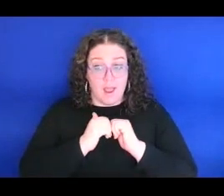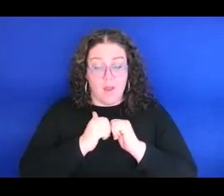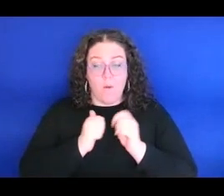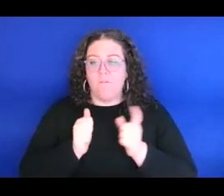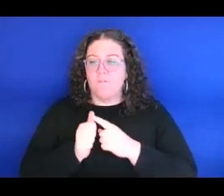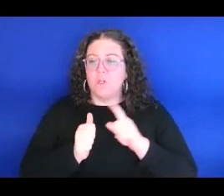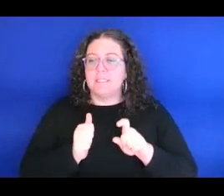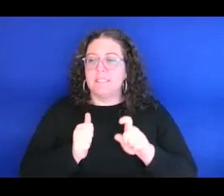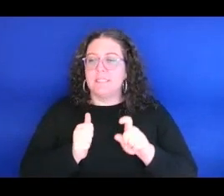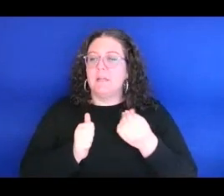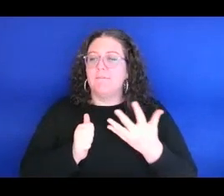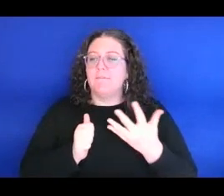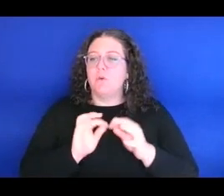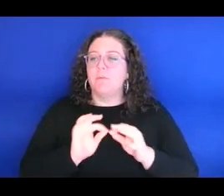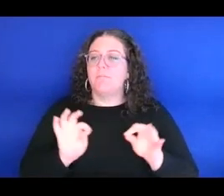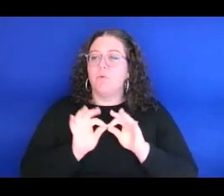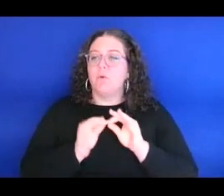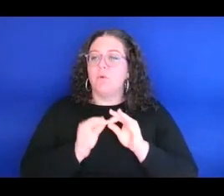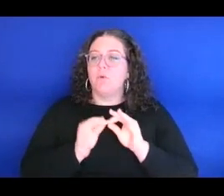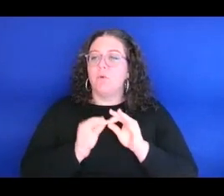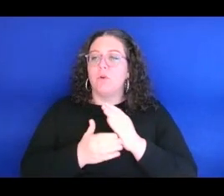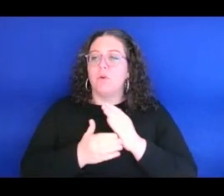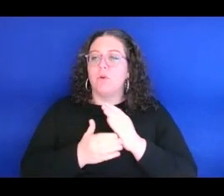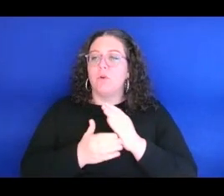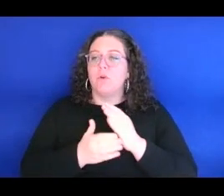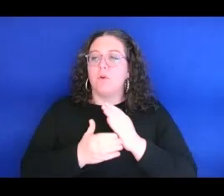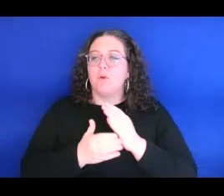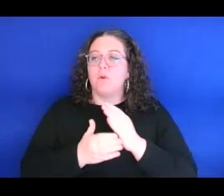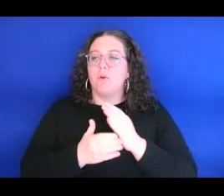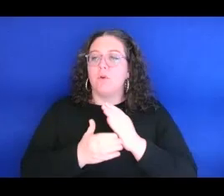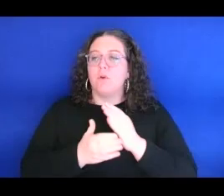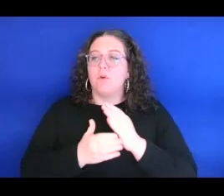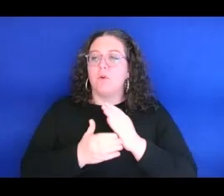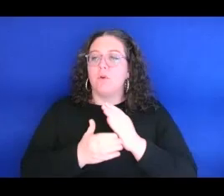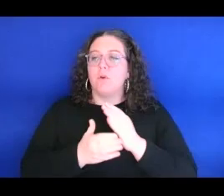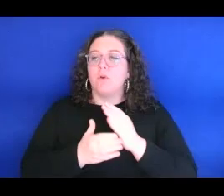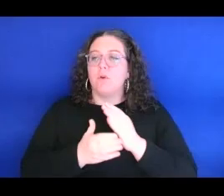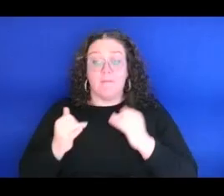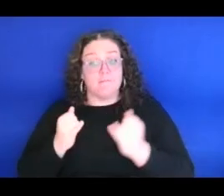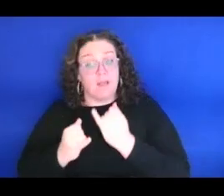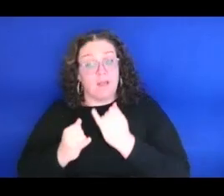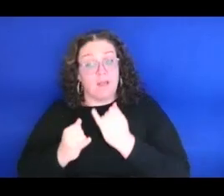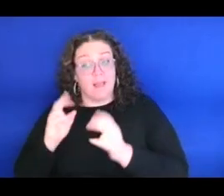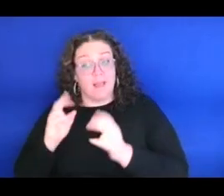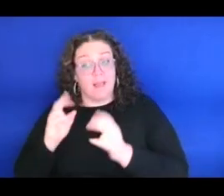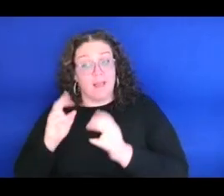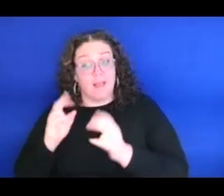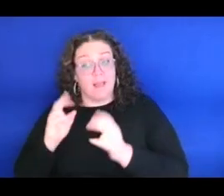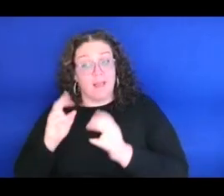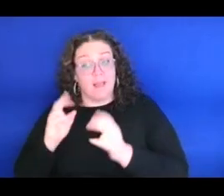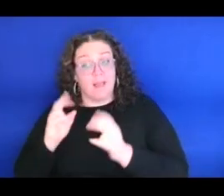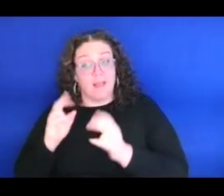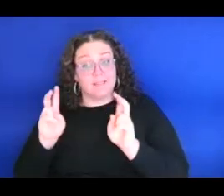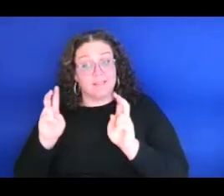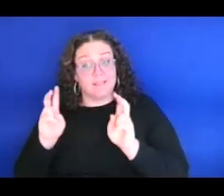of information ready: a finalized title and description, a few tags or keywords to help others